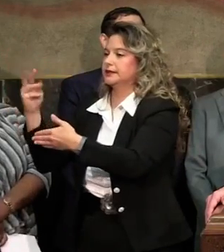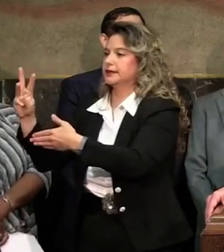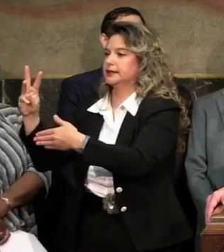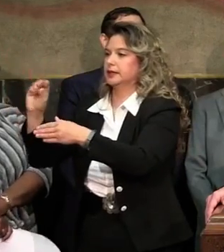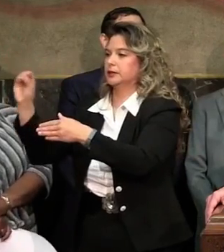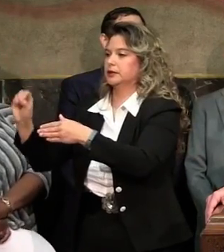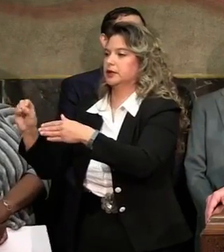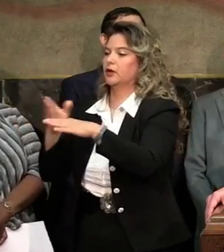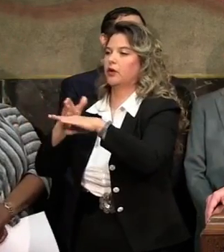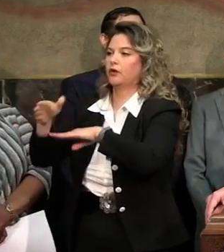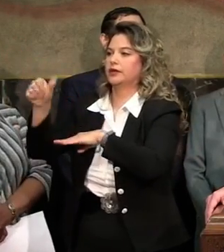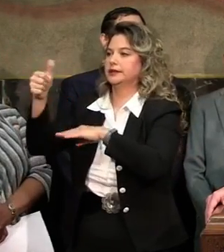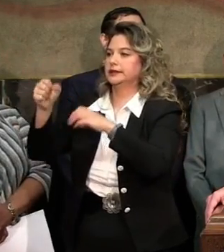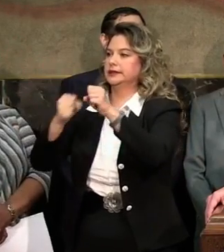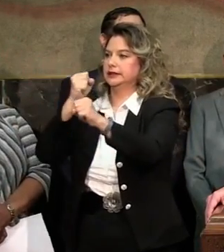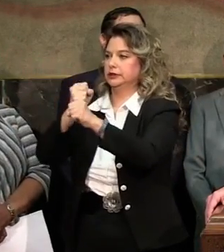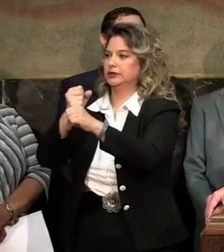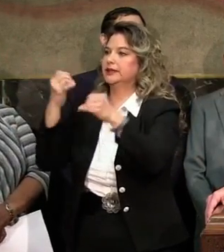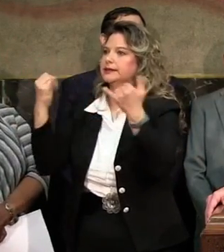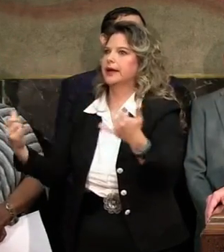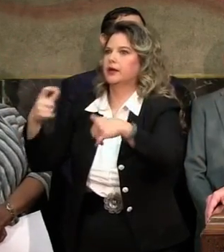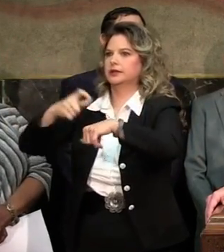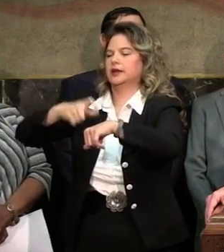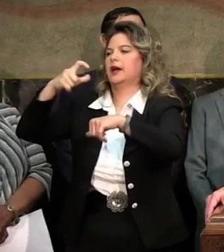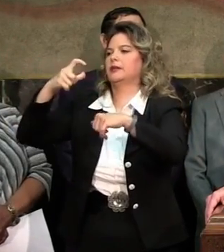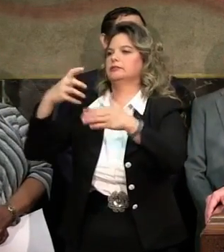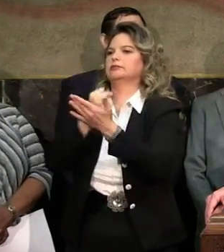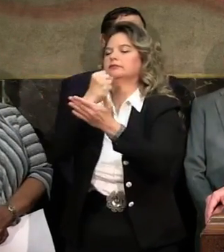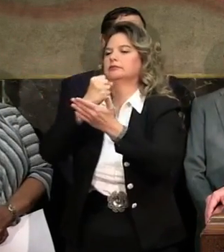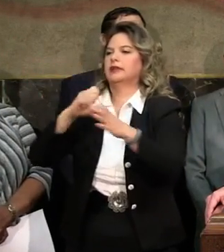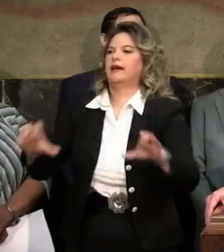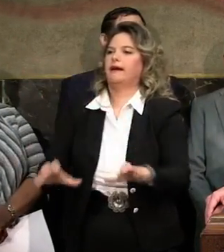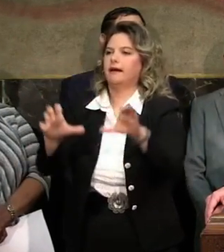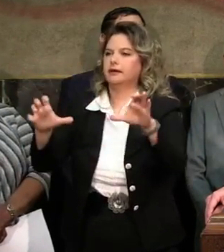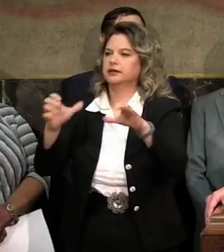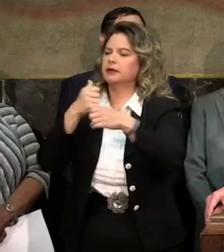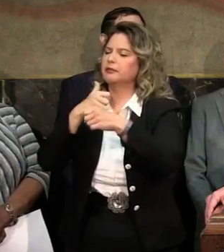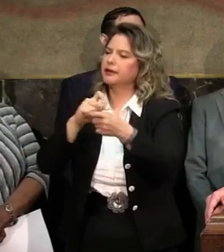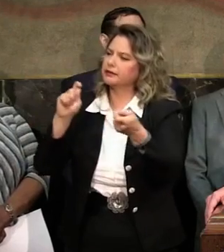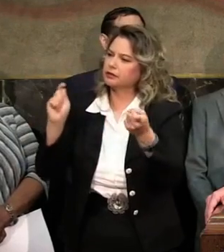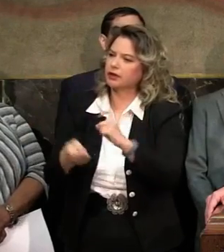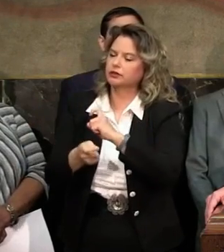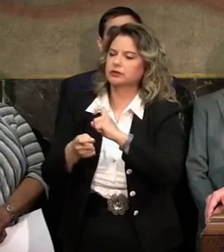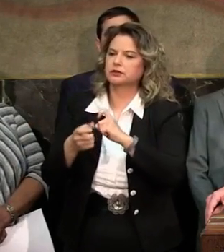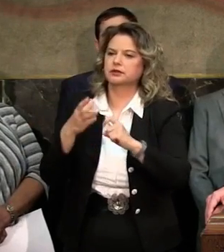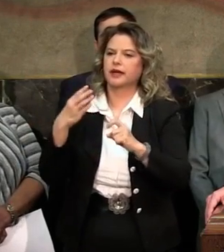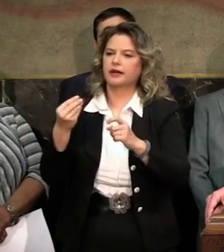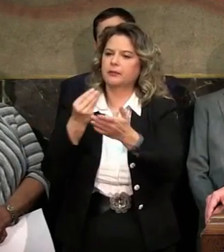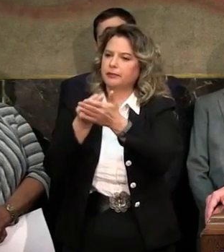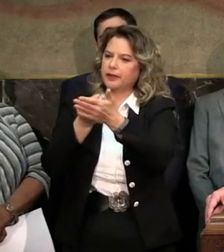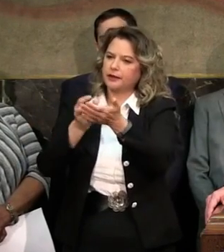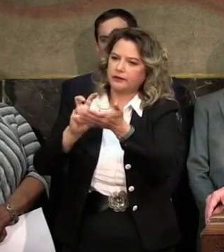now is the time to act and to make the bowl legislative changes and financial investments that will make meaningful